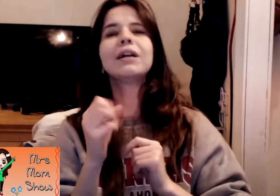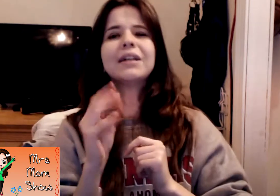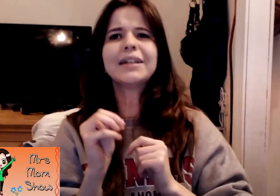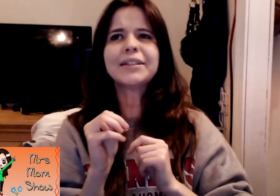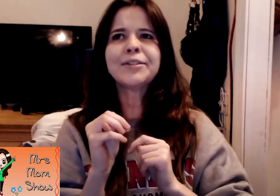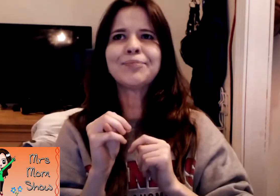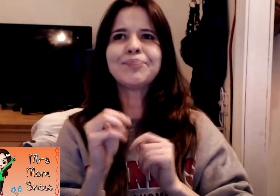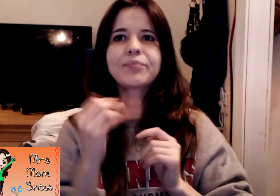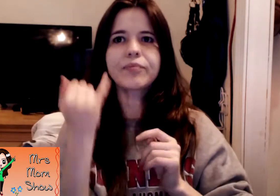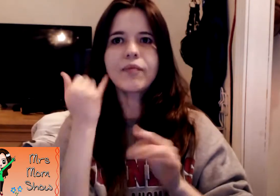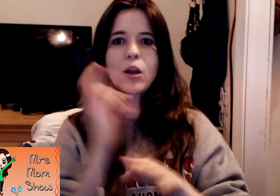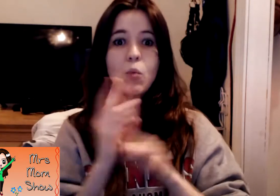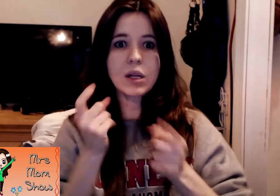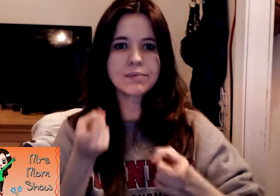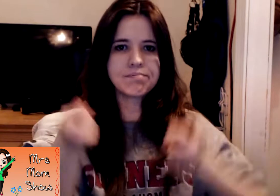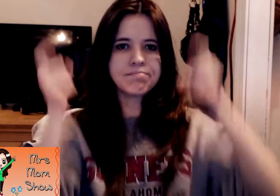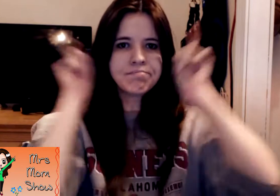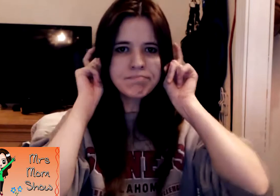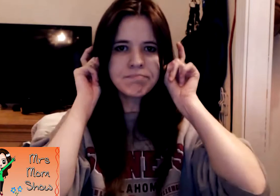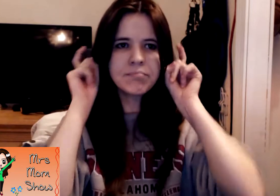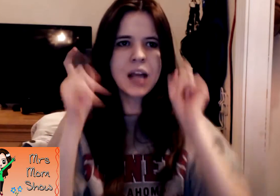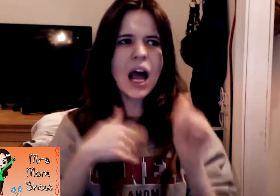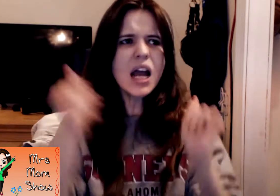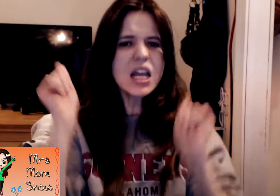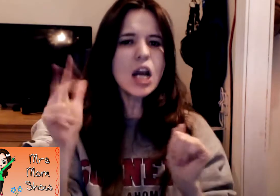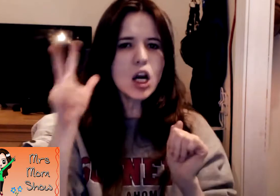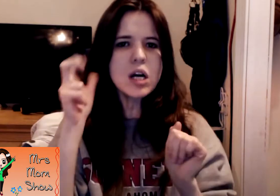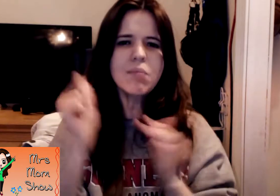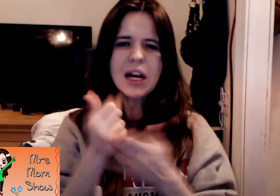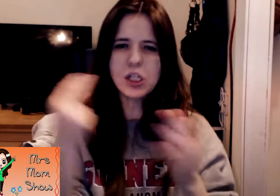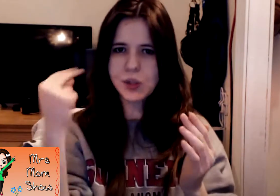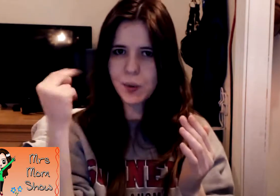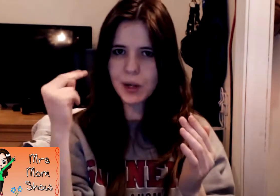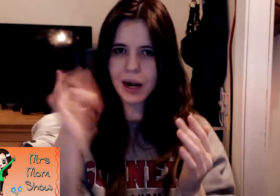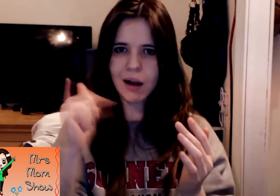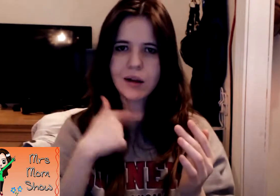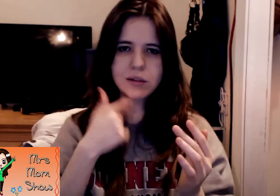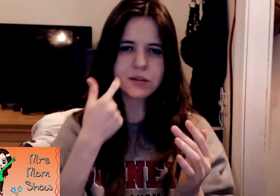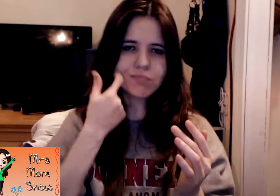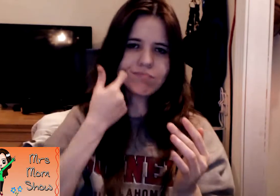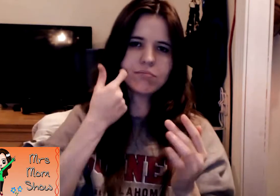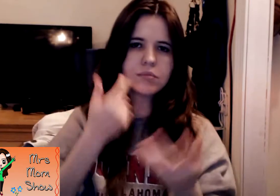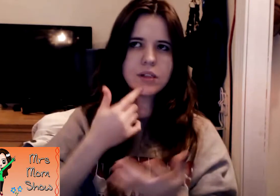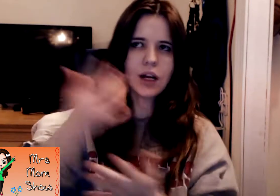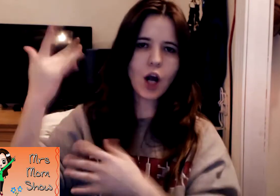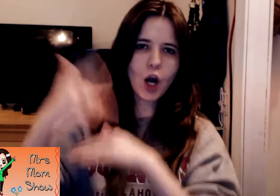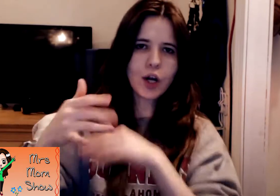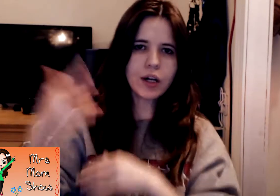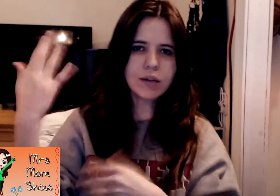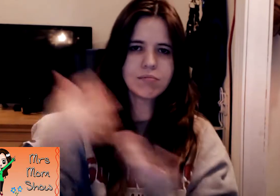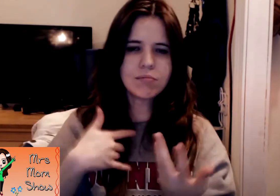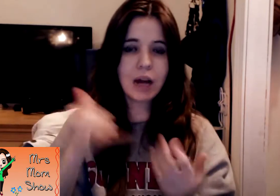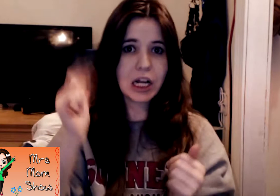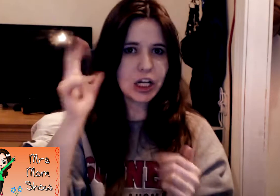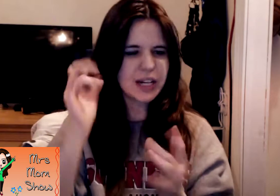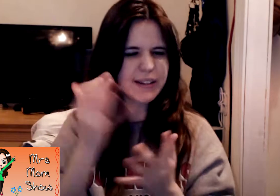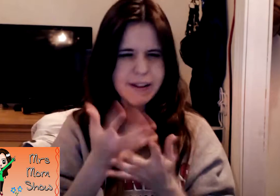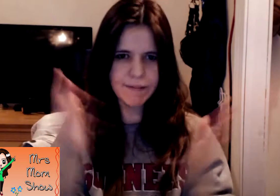Um, when I wear my hearing aids, I can hear a noise like I mentioned earlier. I can hear everything.